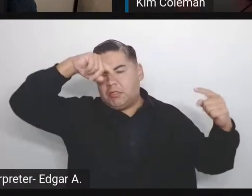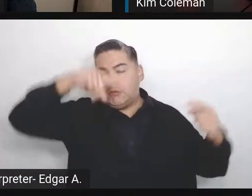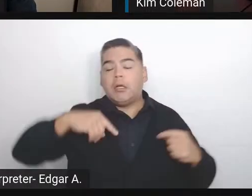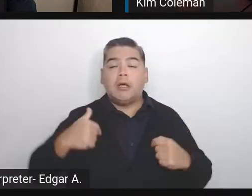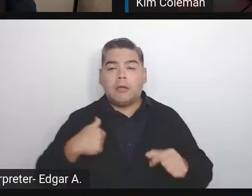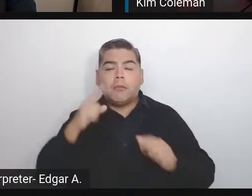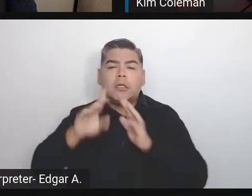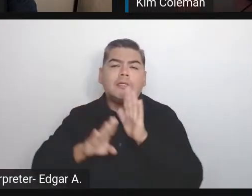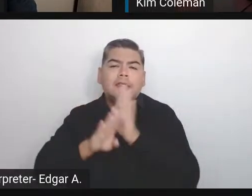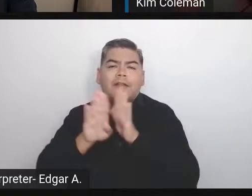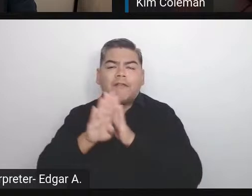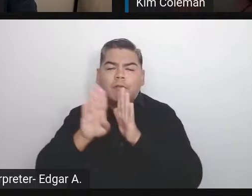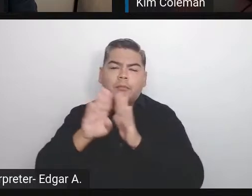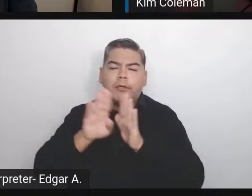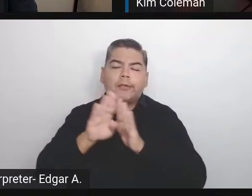Especially our specializations worked really great together